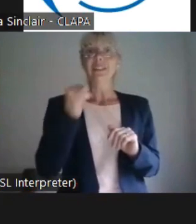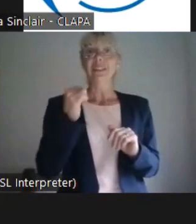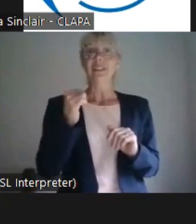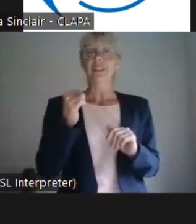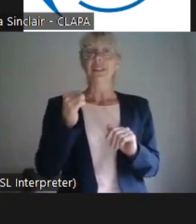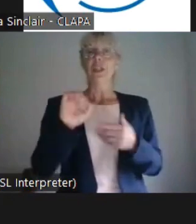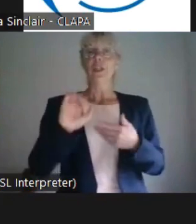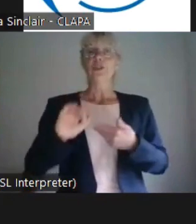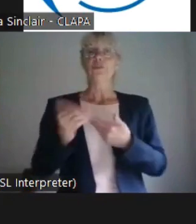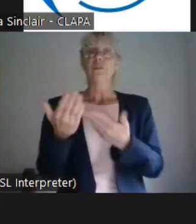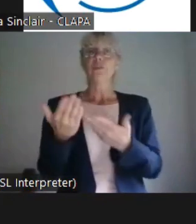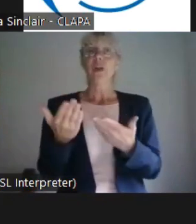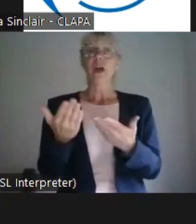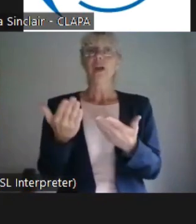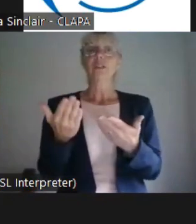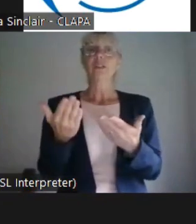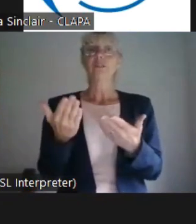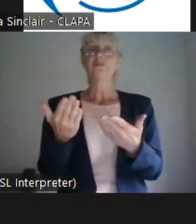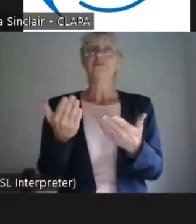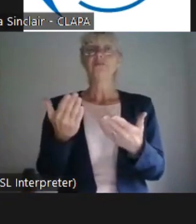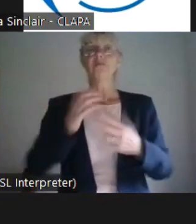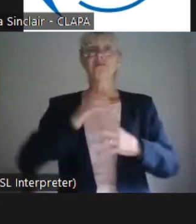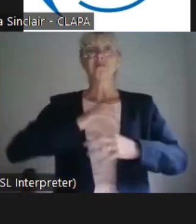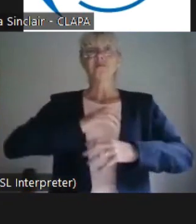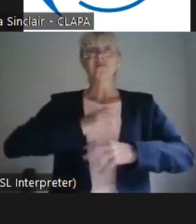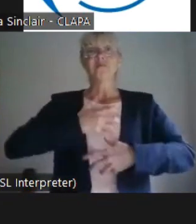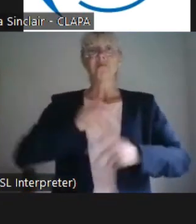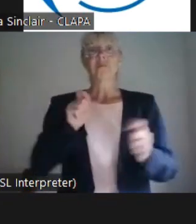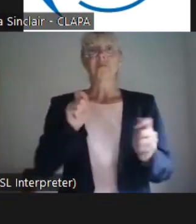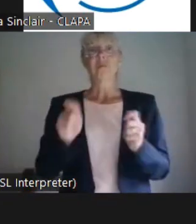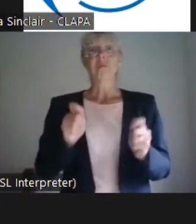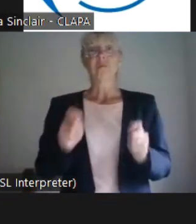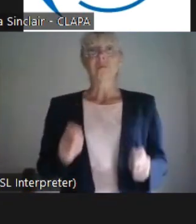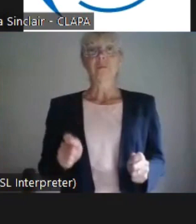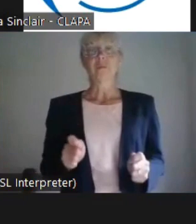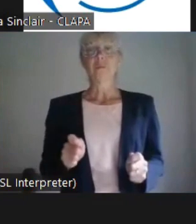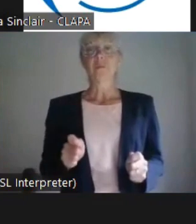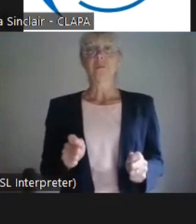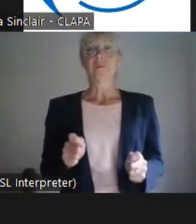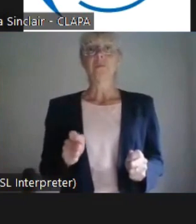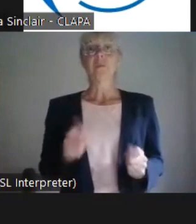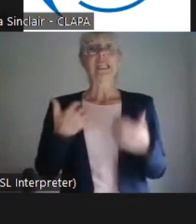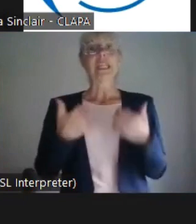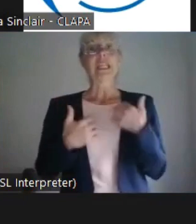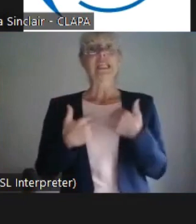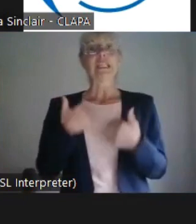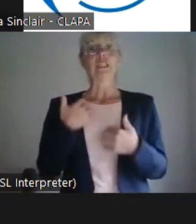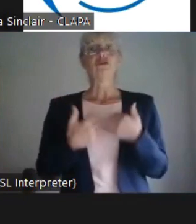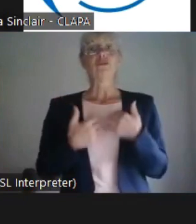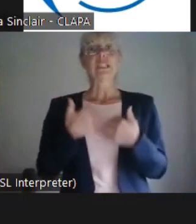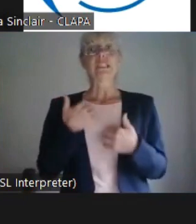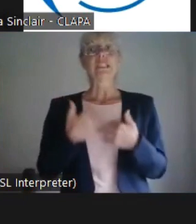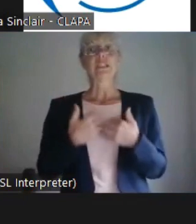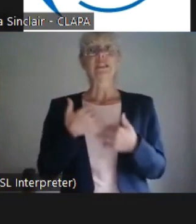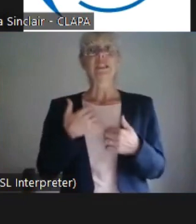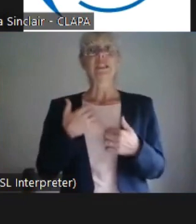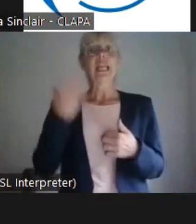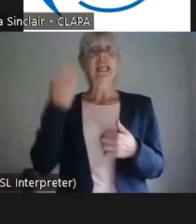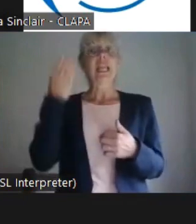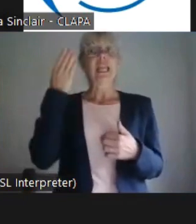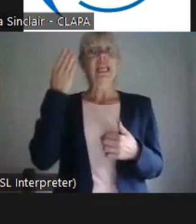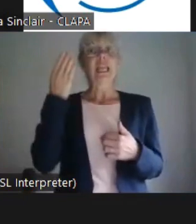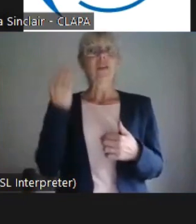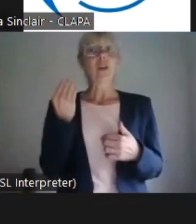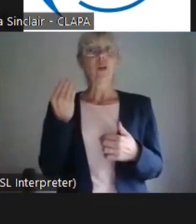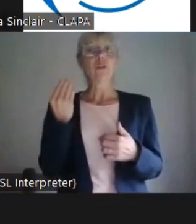Regional accommodation for any disability now it's interesting to to note that hearing loss you don't